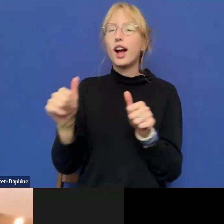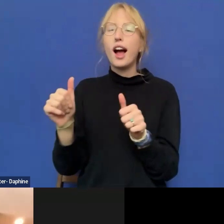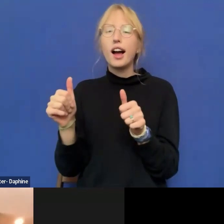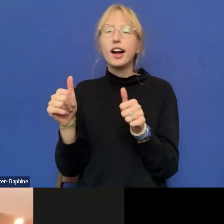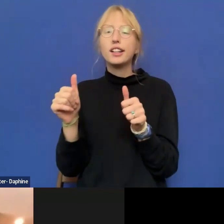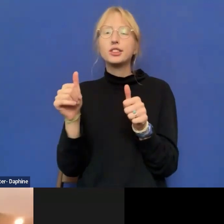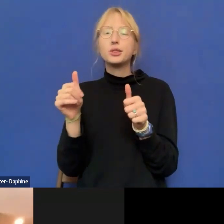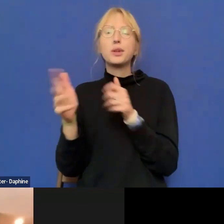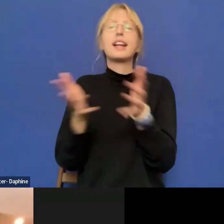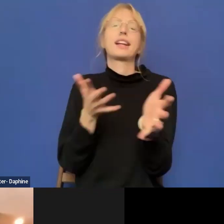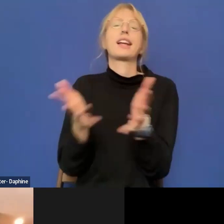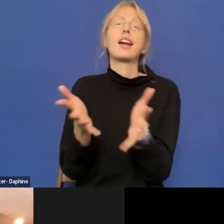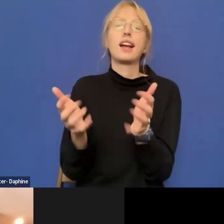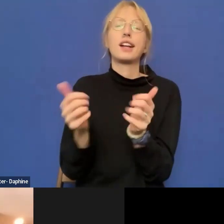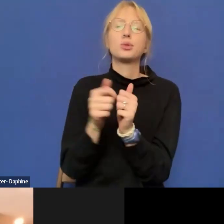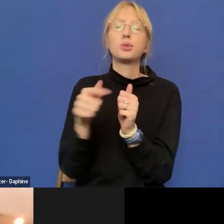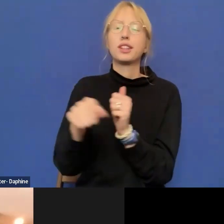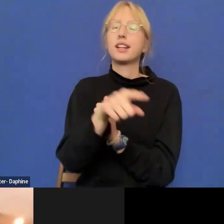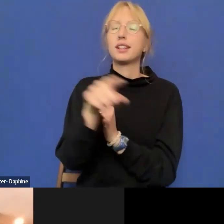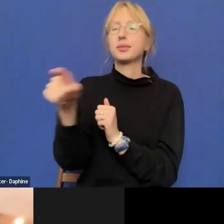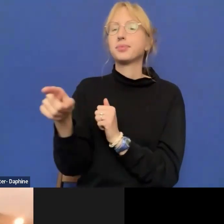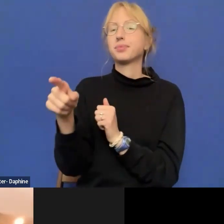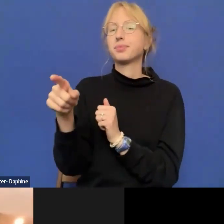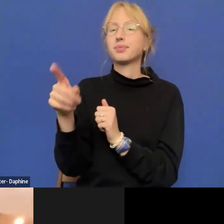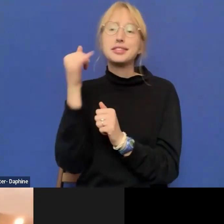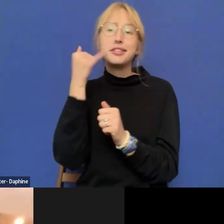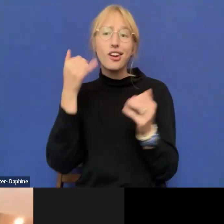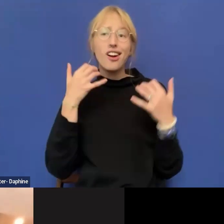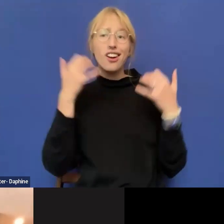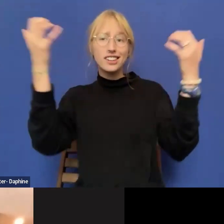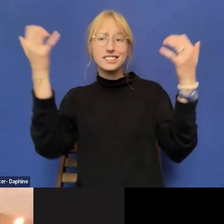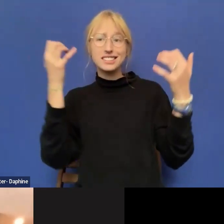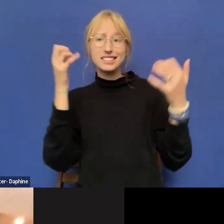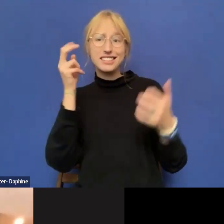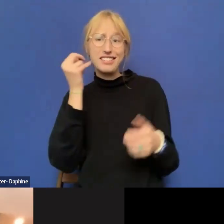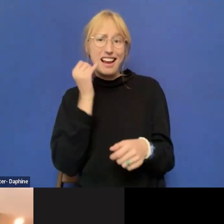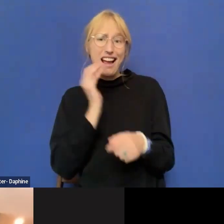them. If the audience even after a couple of attempts their not